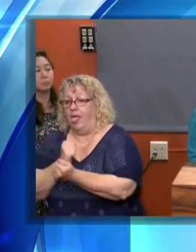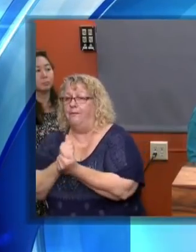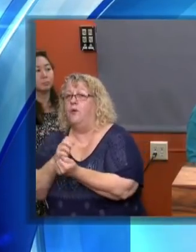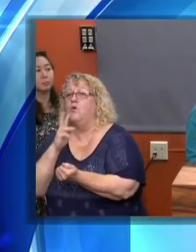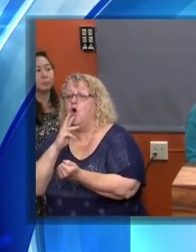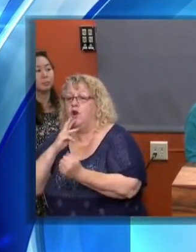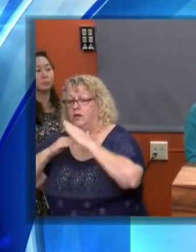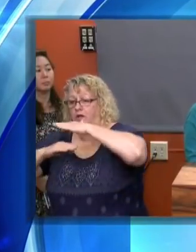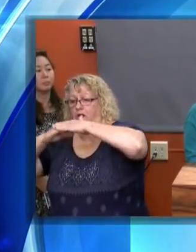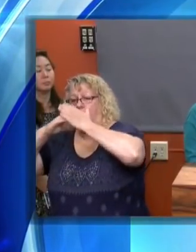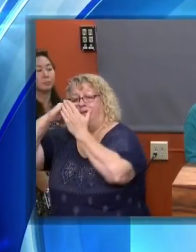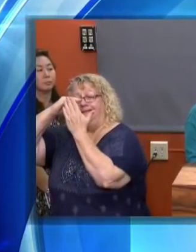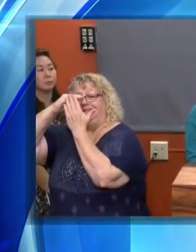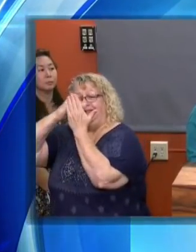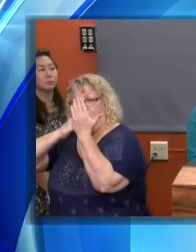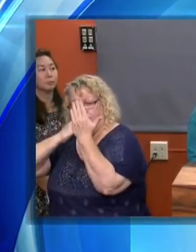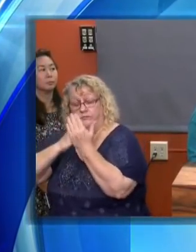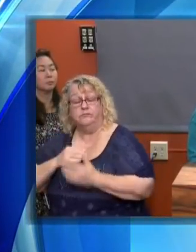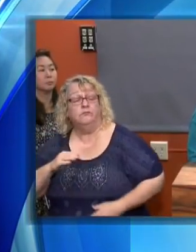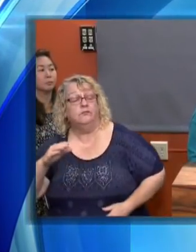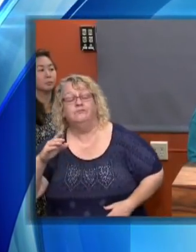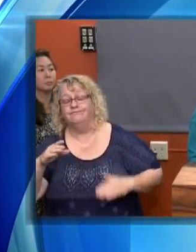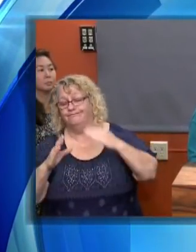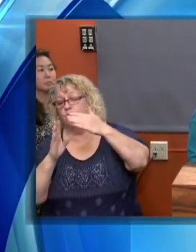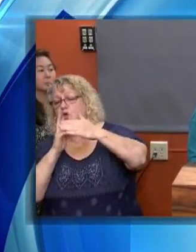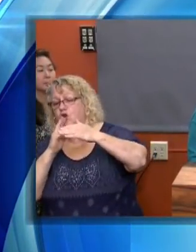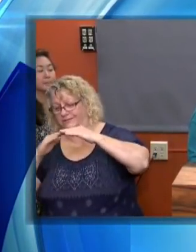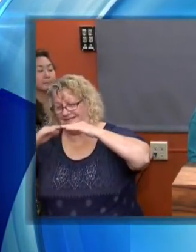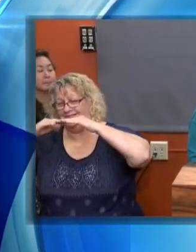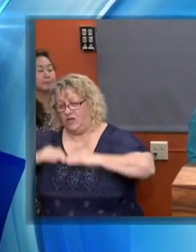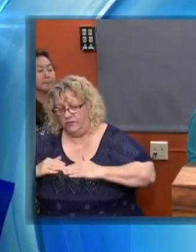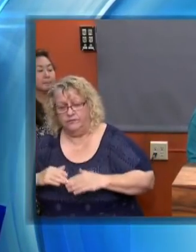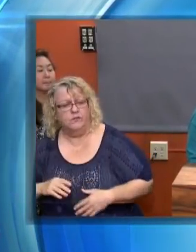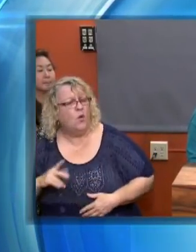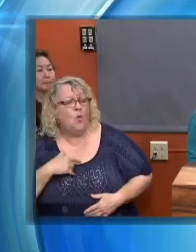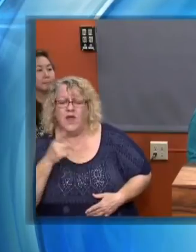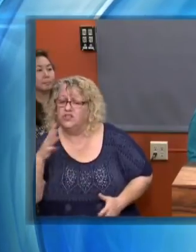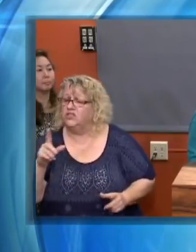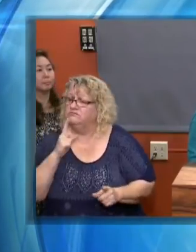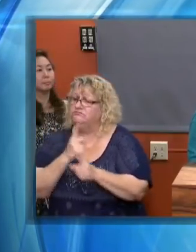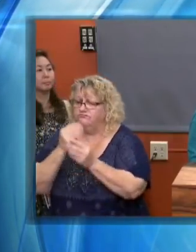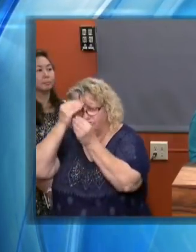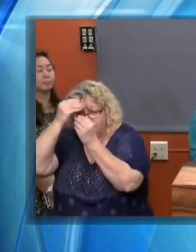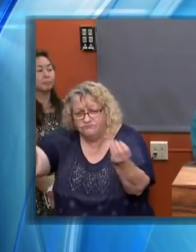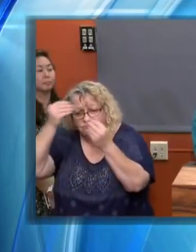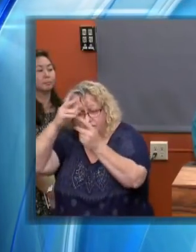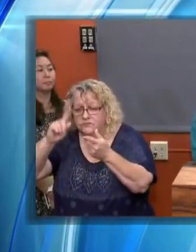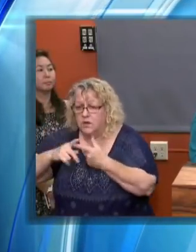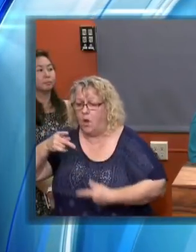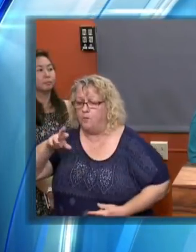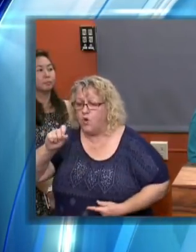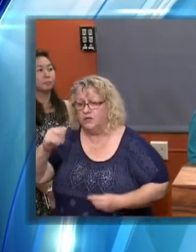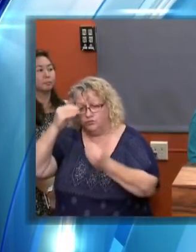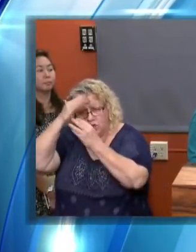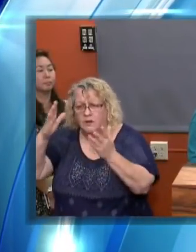SOMEBODY PUT SOMETHING OUT. I THINK IT WAS THE MAYORS. WE DID PUT OUT A PRESS